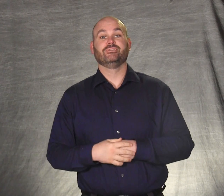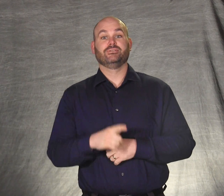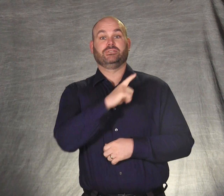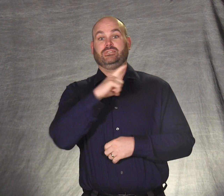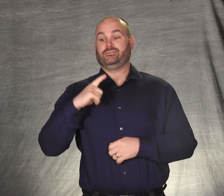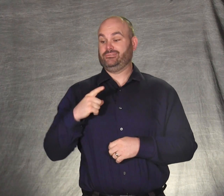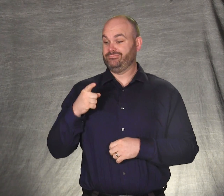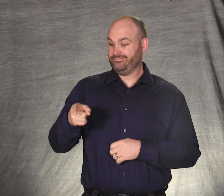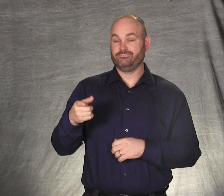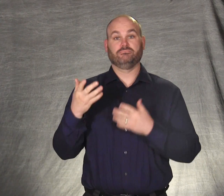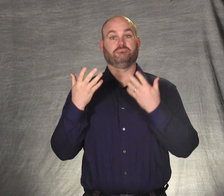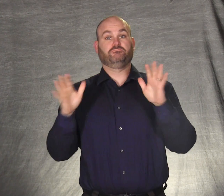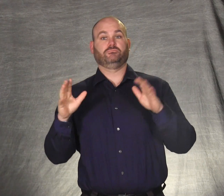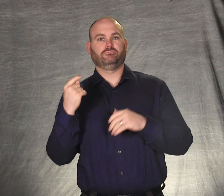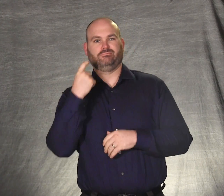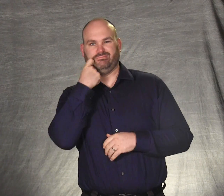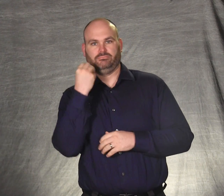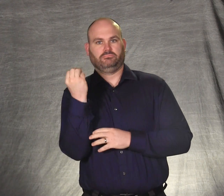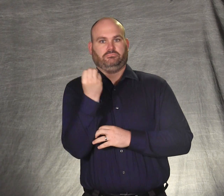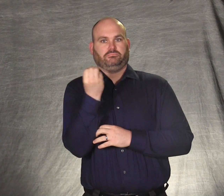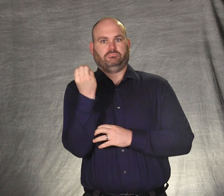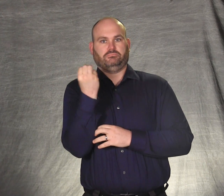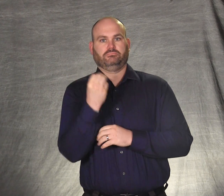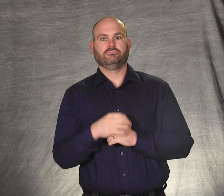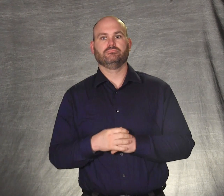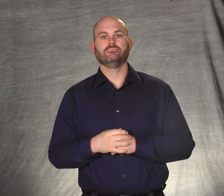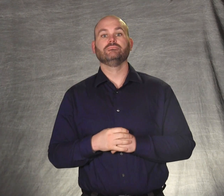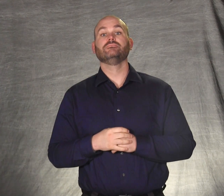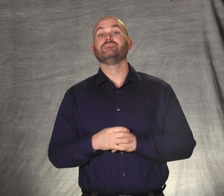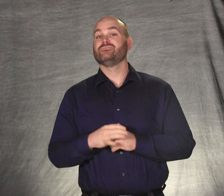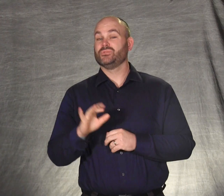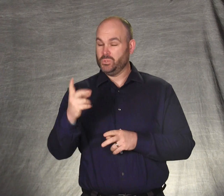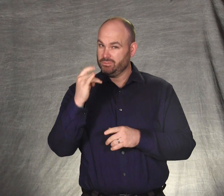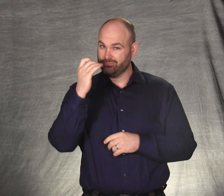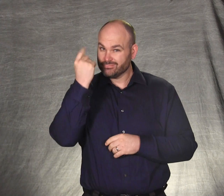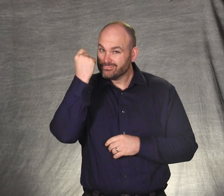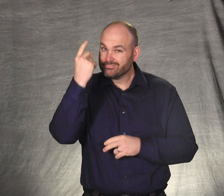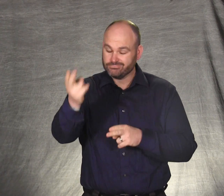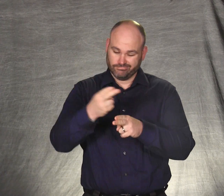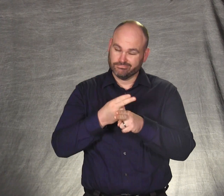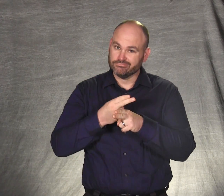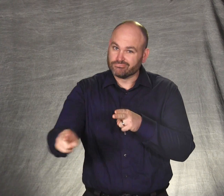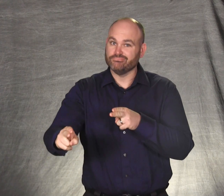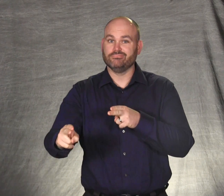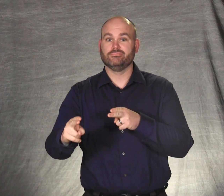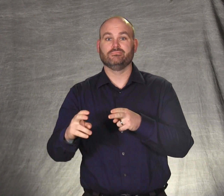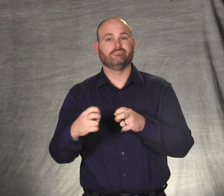The legislative session ended on Monday. It was the shortest session ever